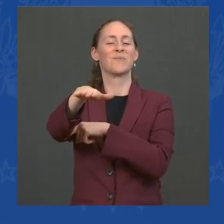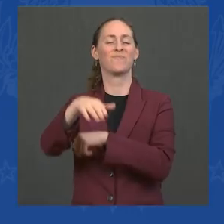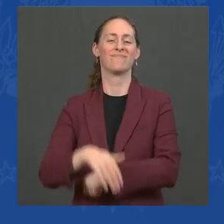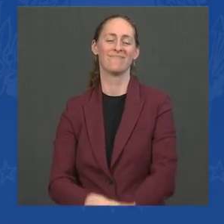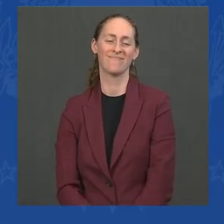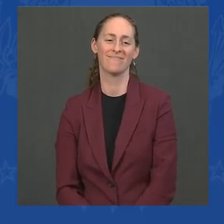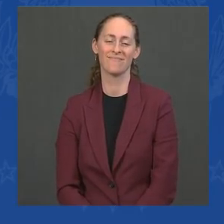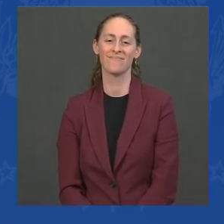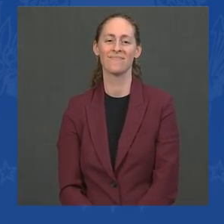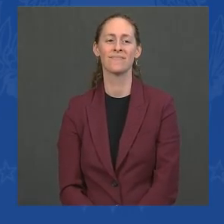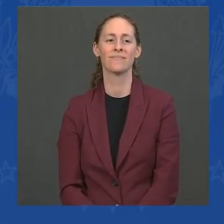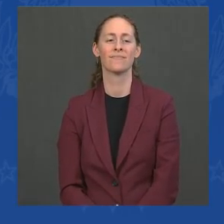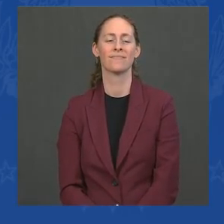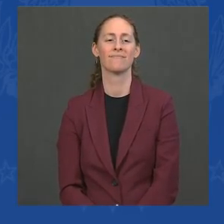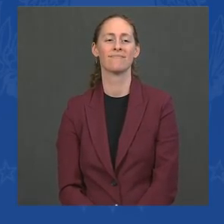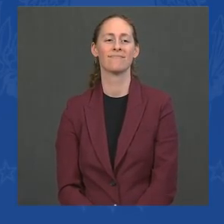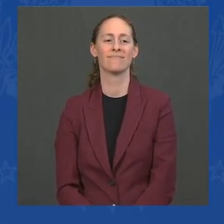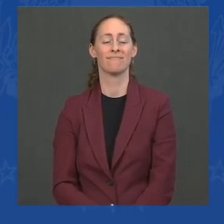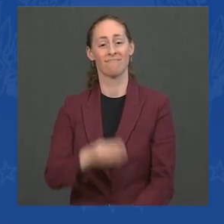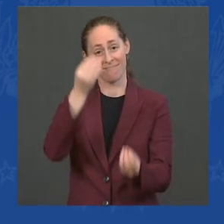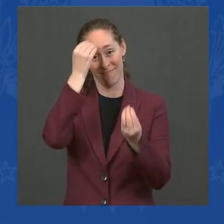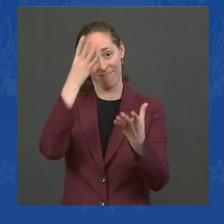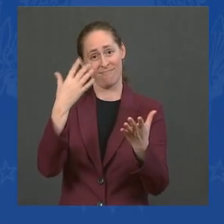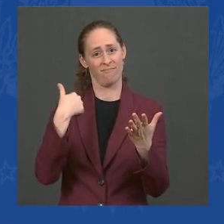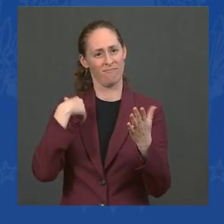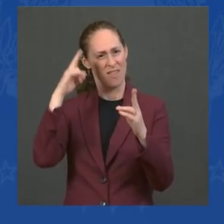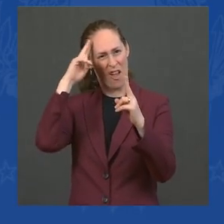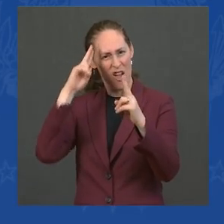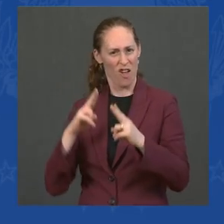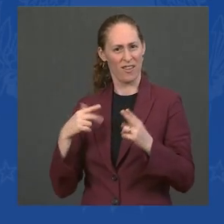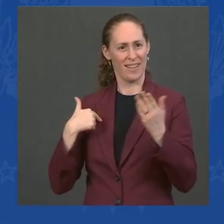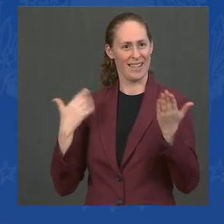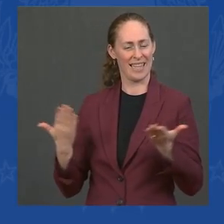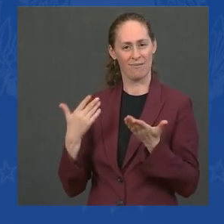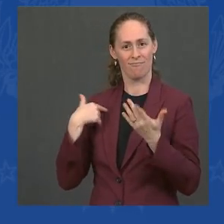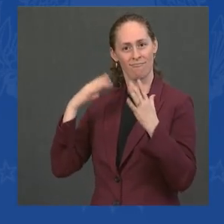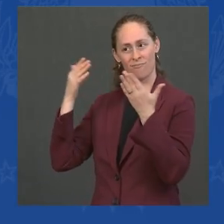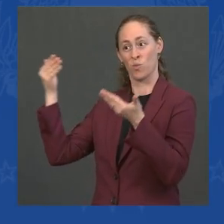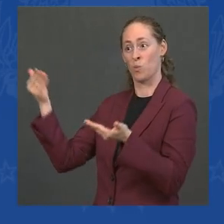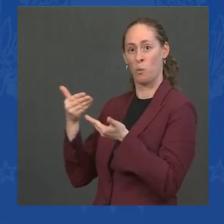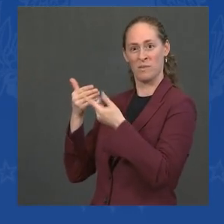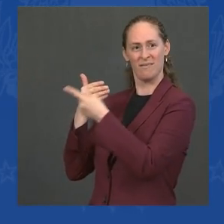Mr. Wenzel: It is an honor to be here today to welcome President Joe Biden and to share his vision